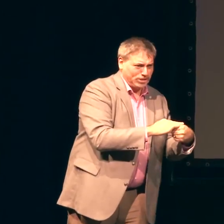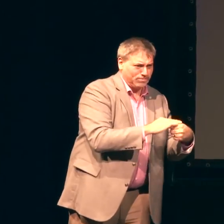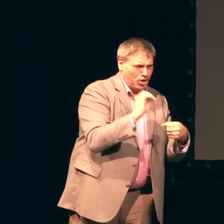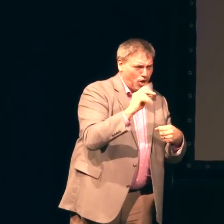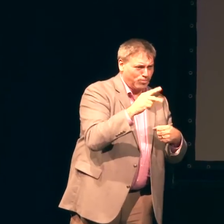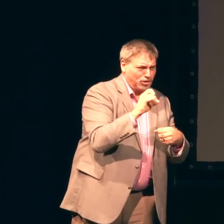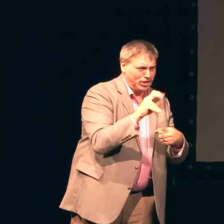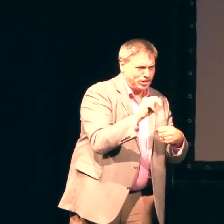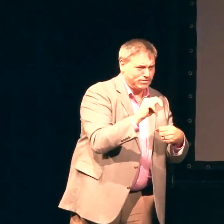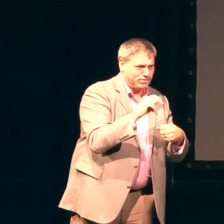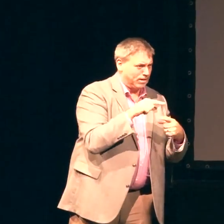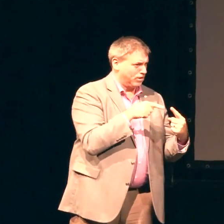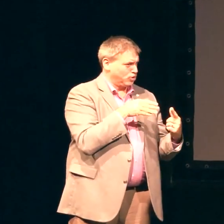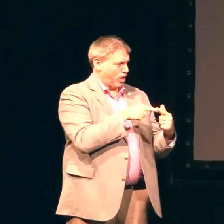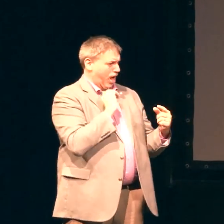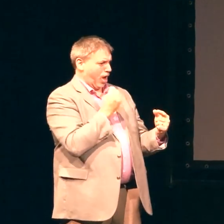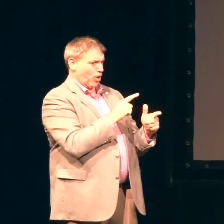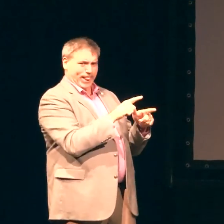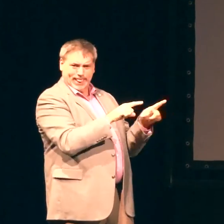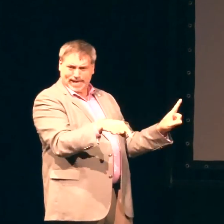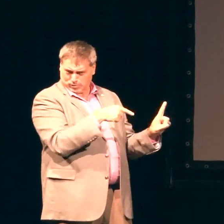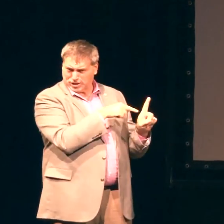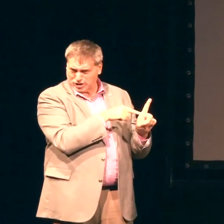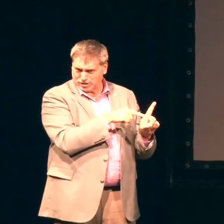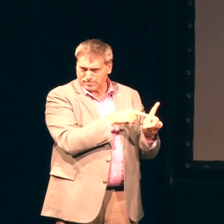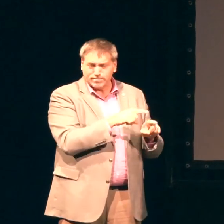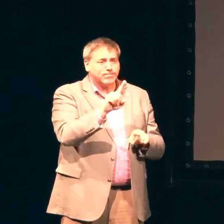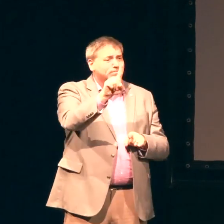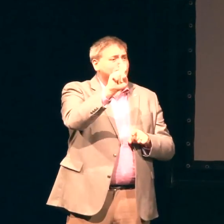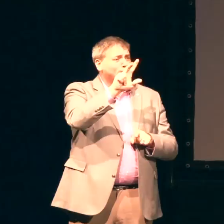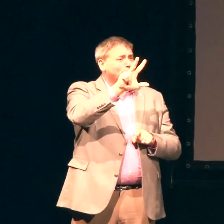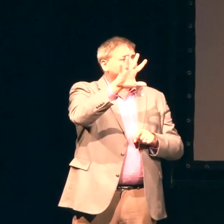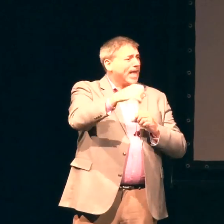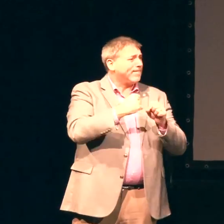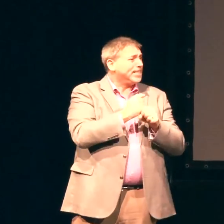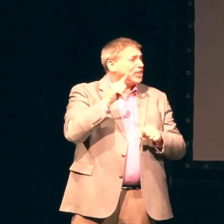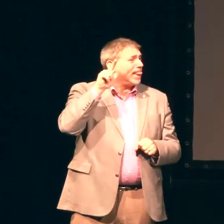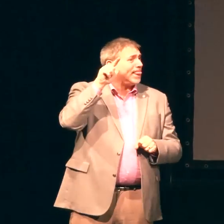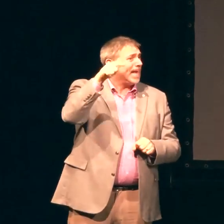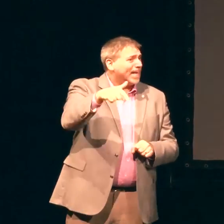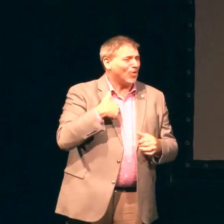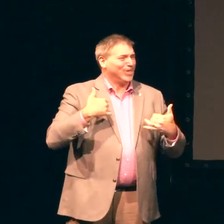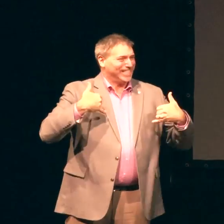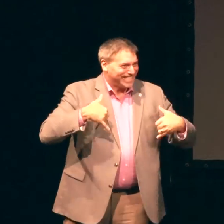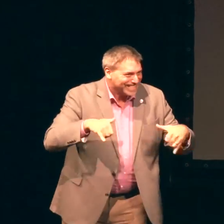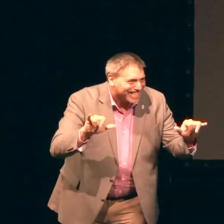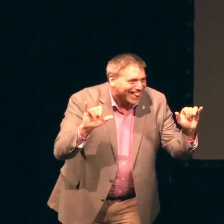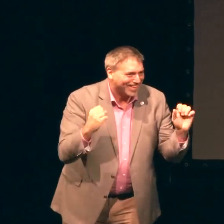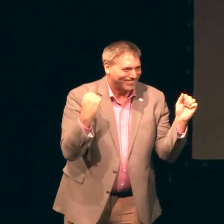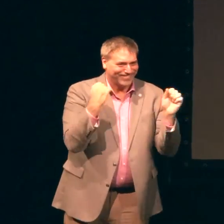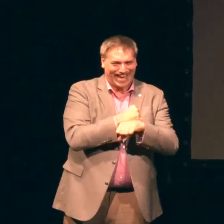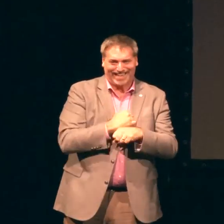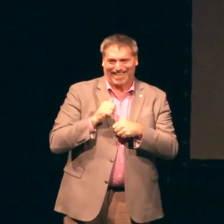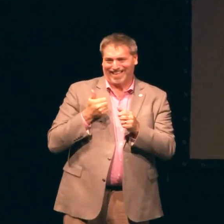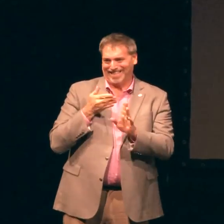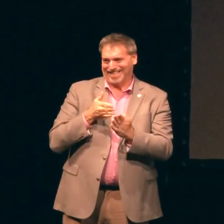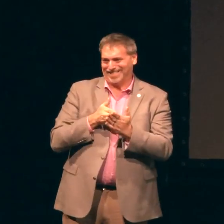against oppression. And we wanted to support our language. 135 years later, we are still